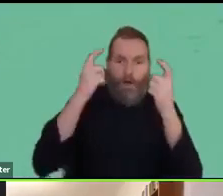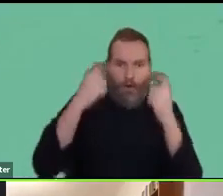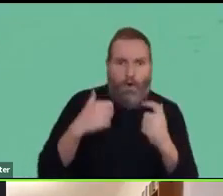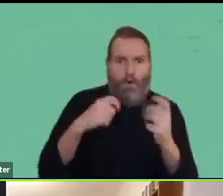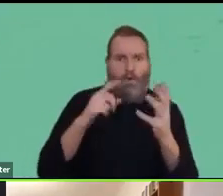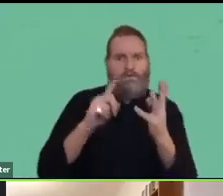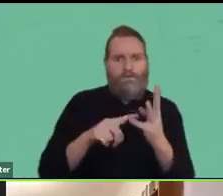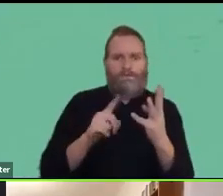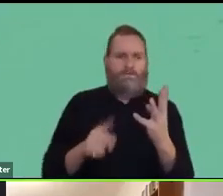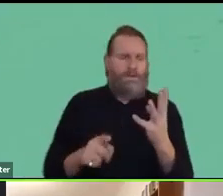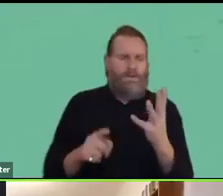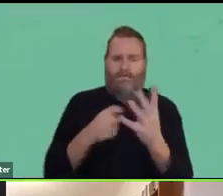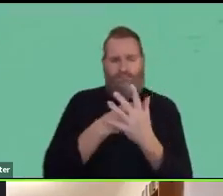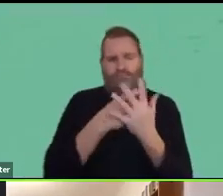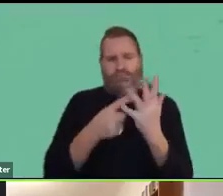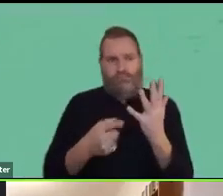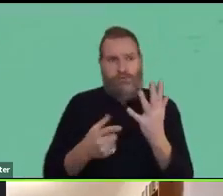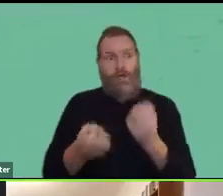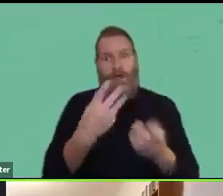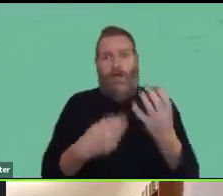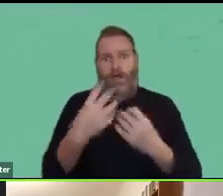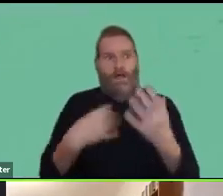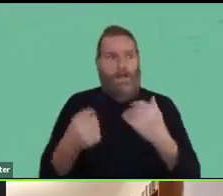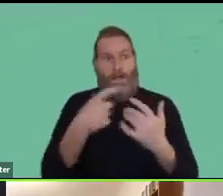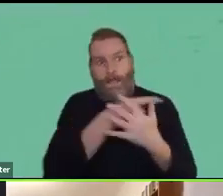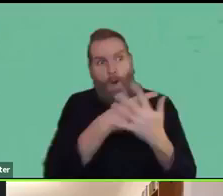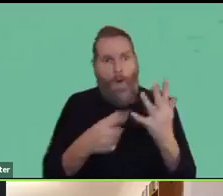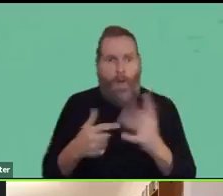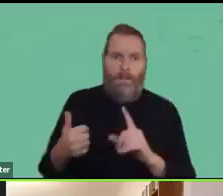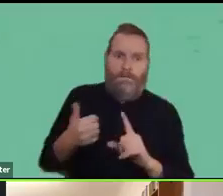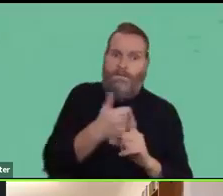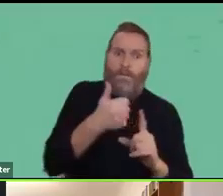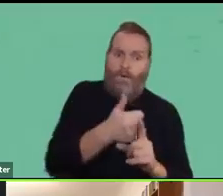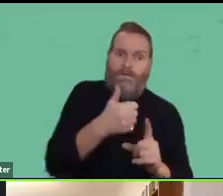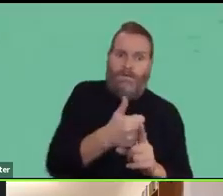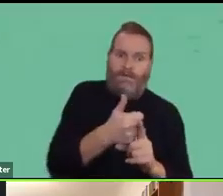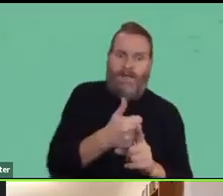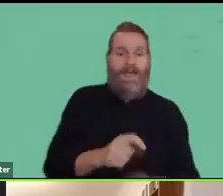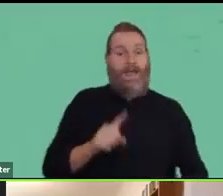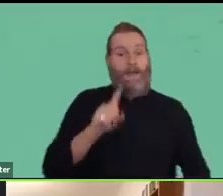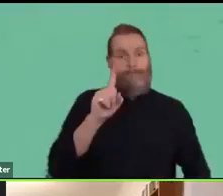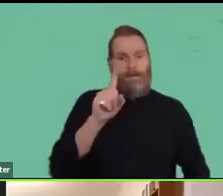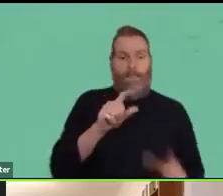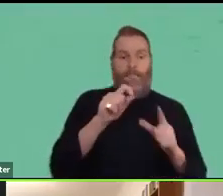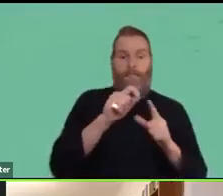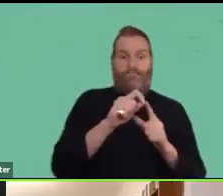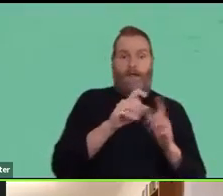getting a mention so it's good to hear that but we know Boris Johnson’s got an 80-seat majority